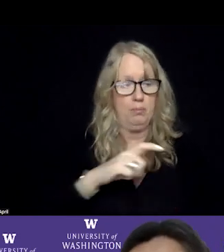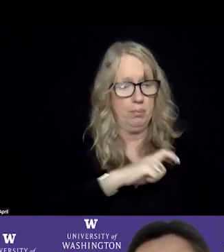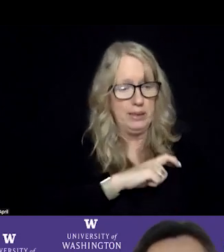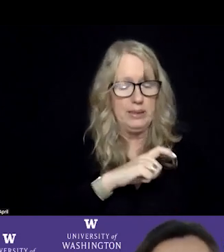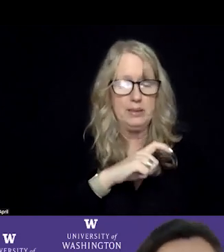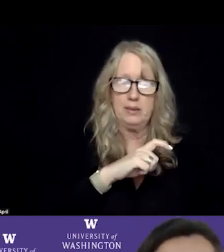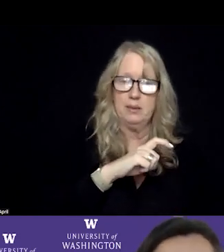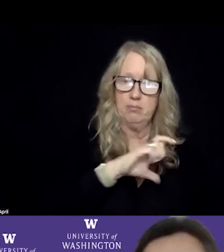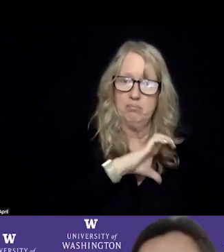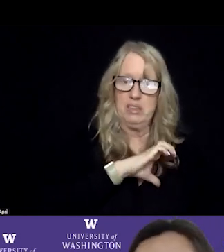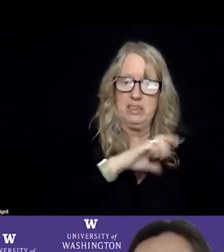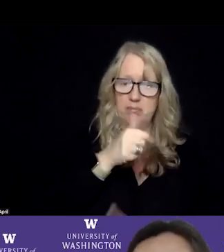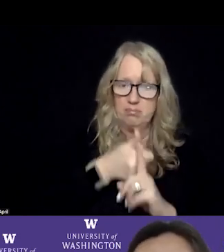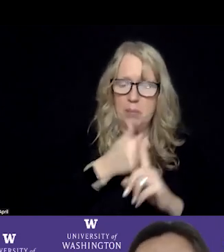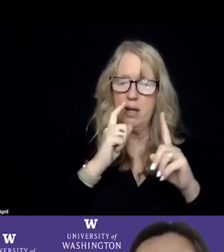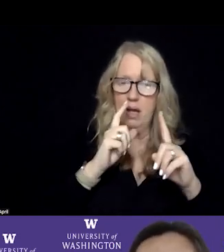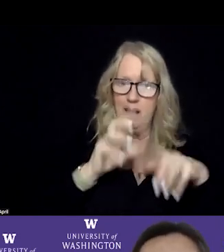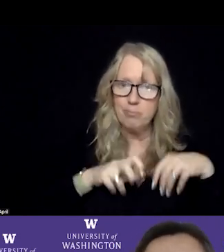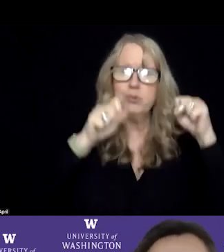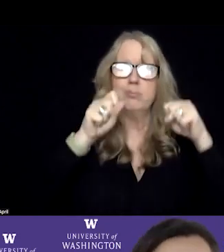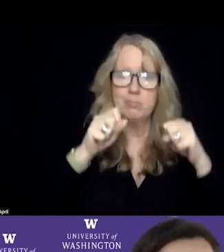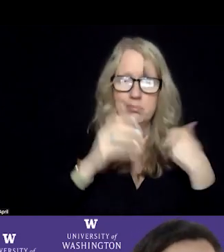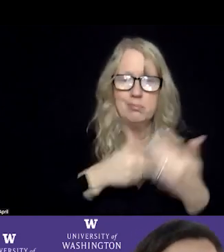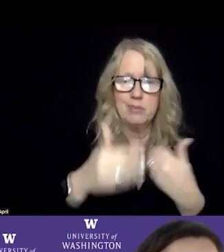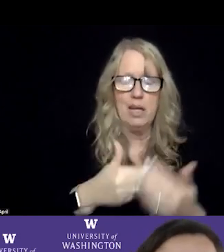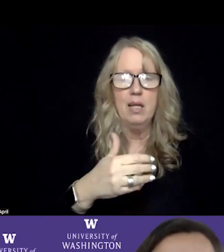HAVE HAD TO STEP UP. DAVID MENTIONED THAT WE